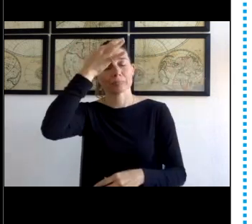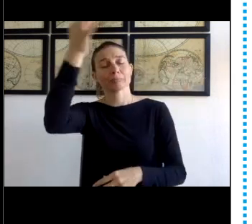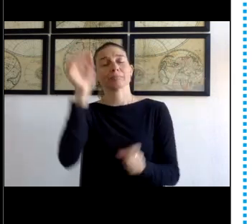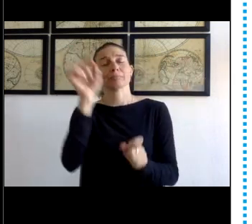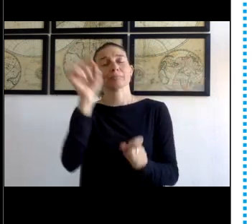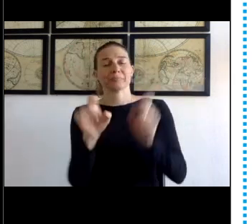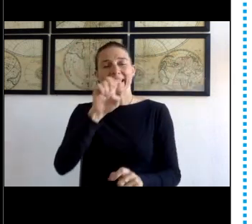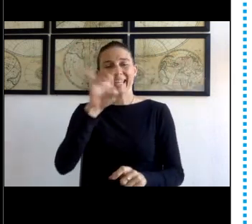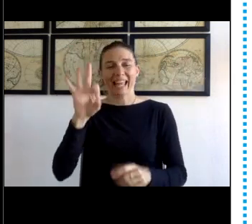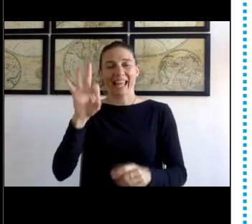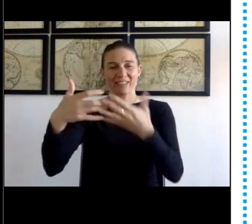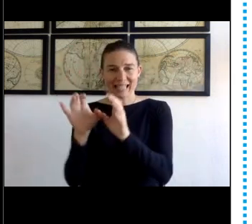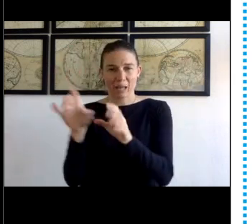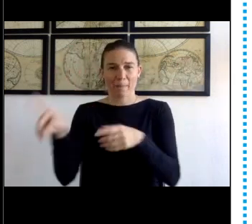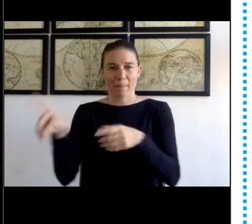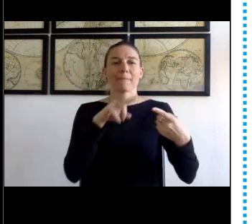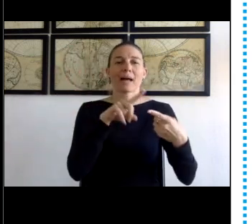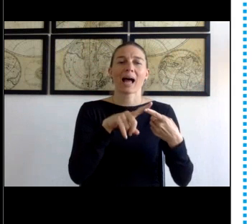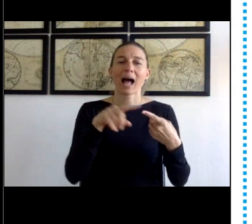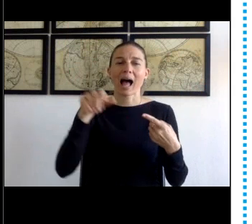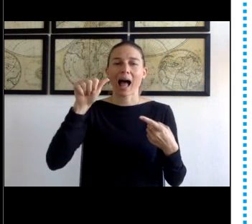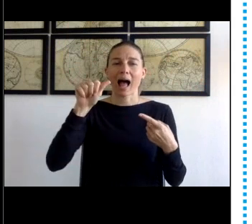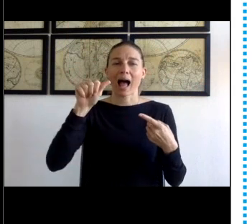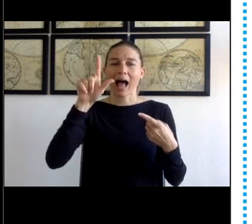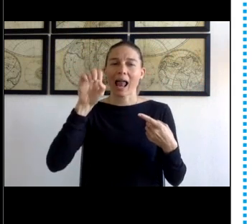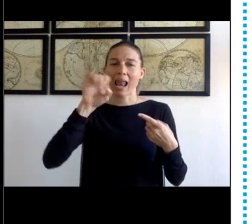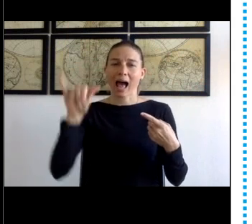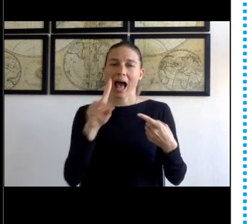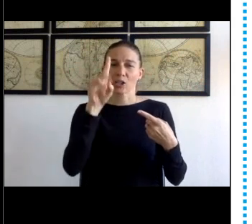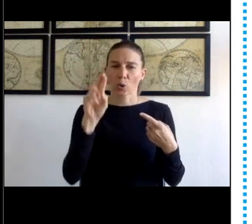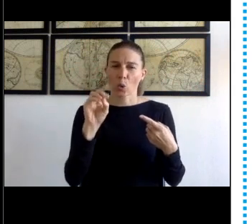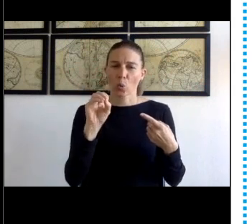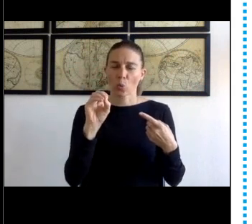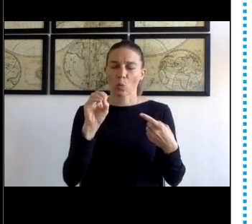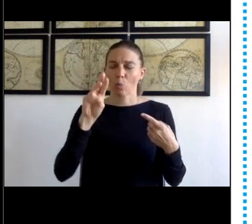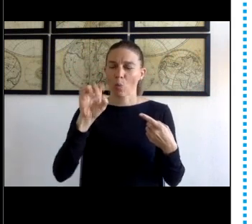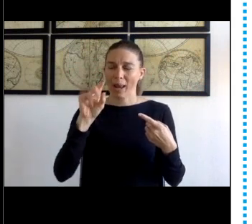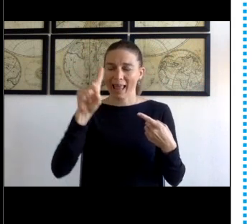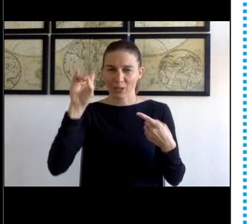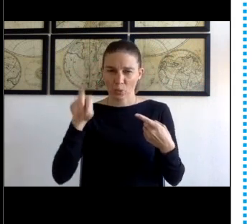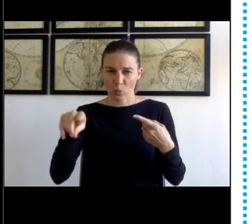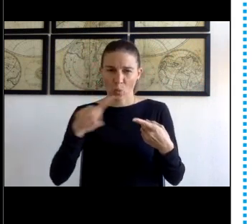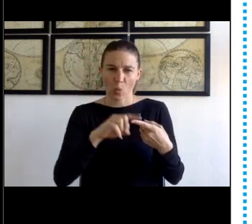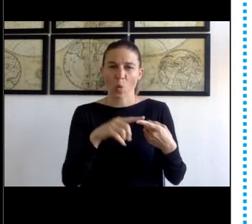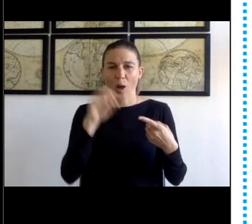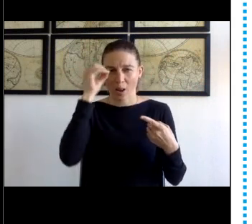Alejandro Moledo is our EDF Policy Coordinator. He'll start the first part of the webinar